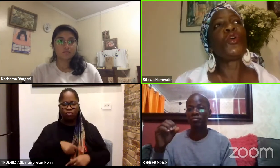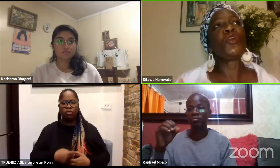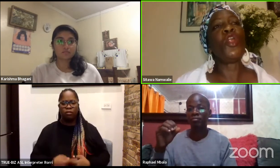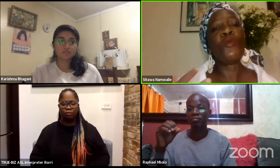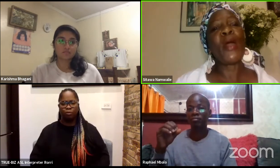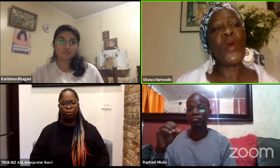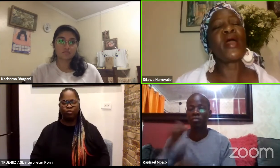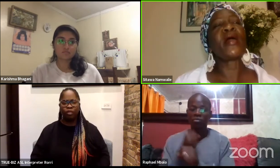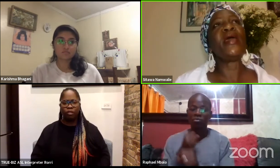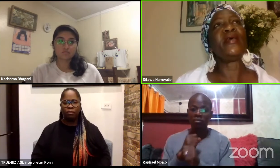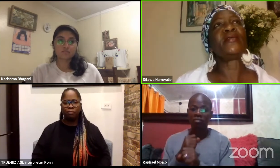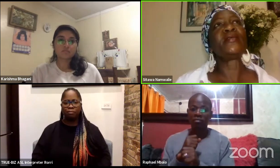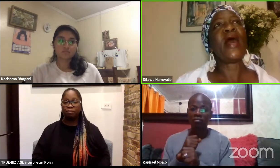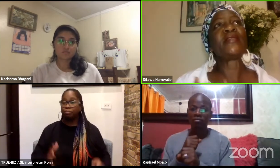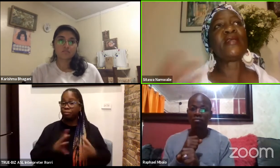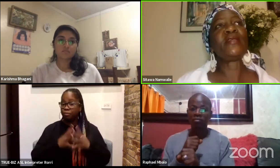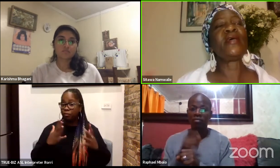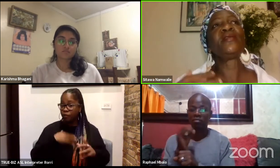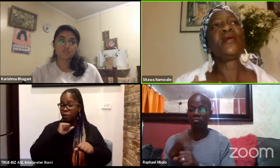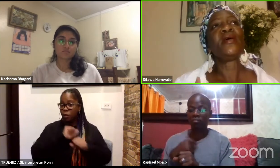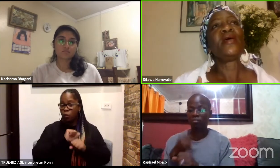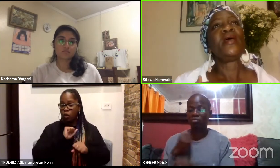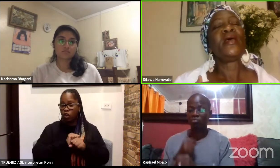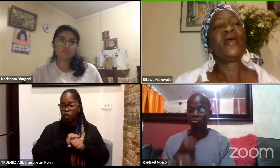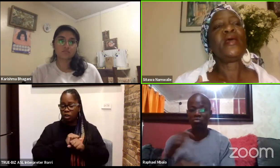So a lot of my work, as I said, begins with me